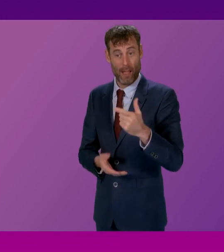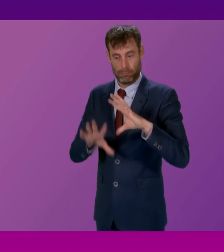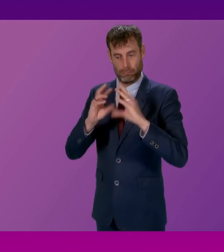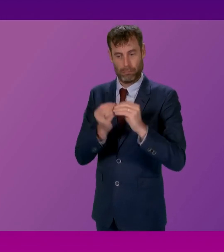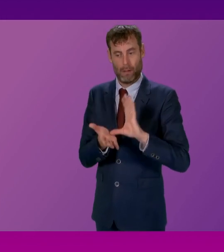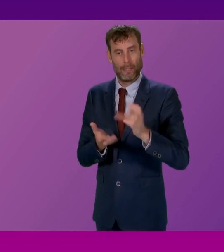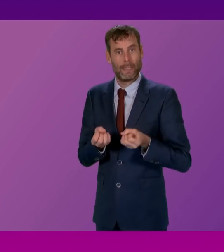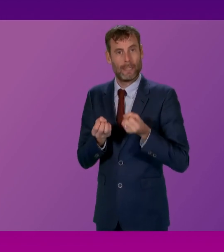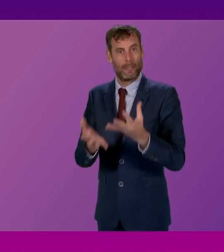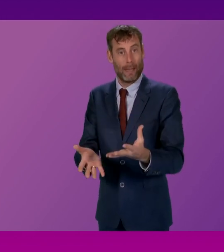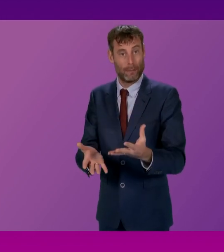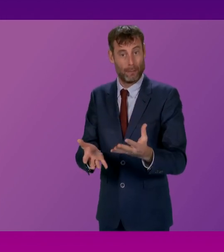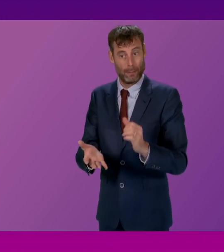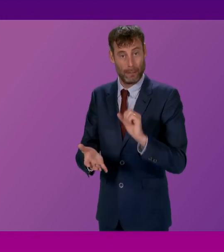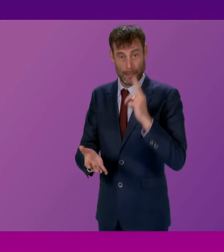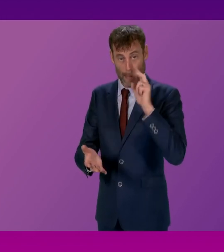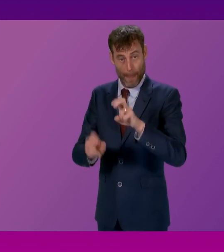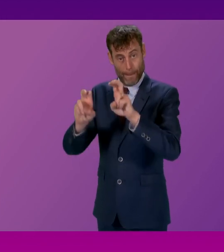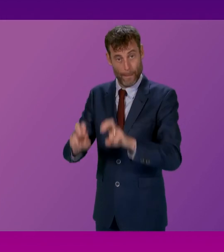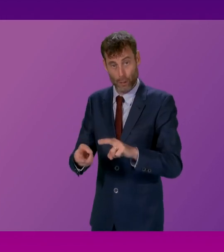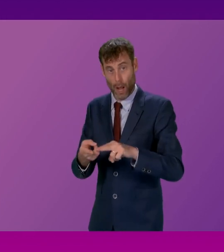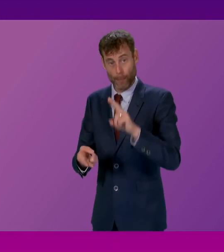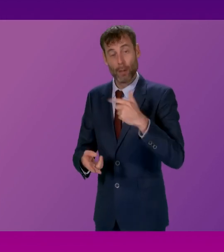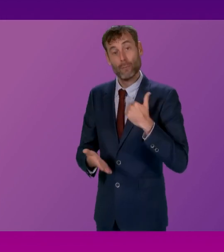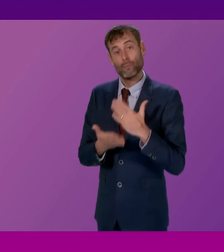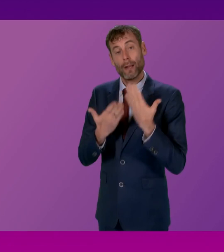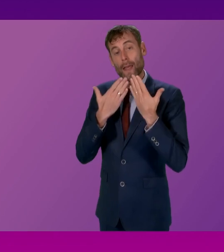I am very grateful to not just Police Scotland but the Scottish Fire and Rescue Service and